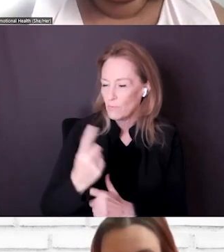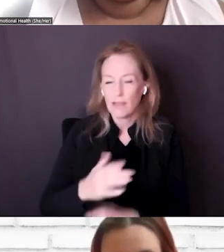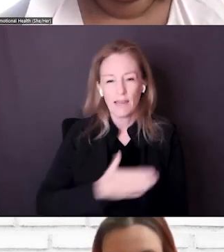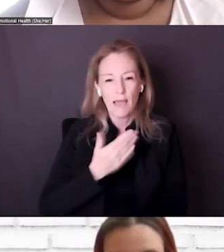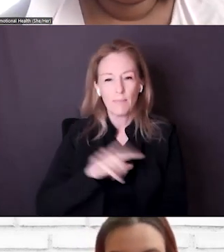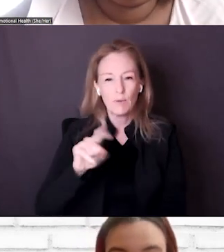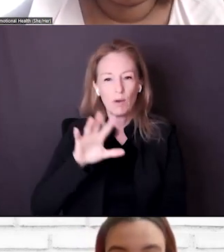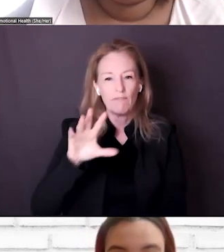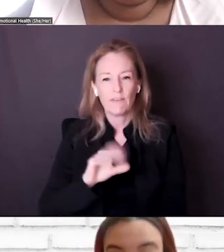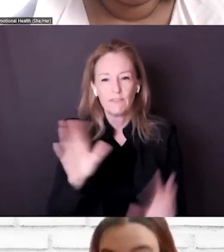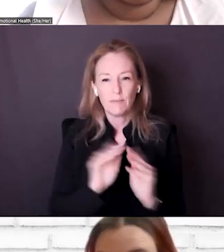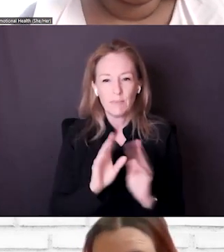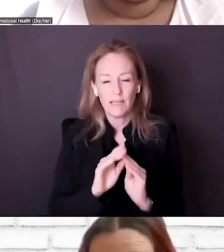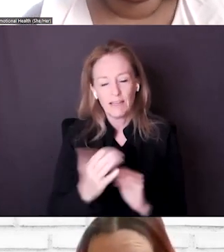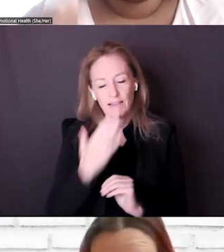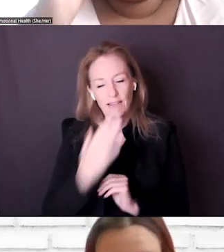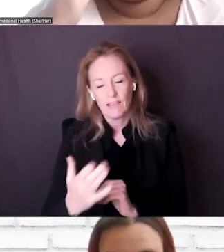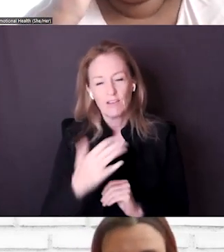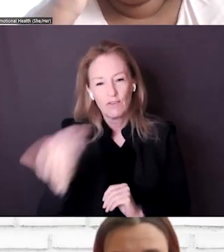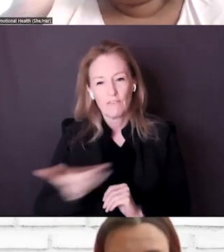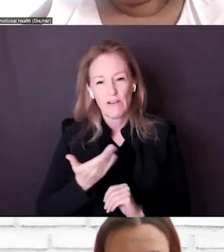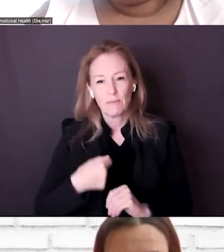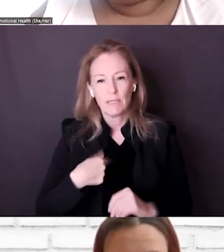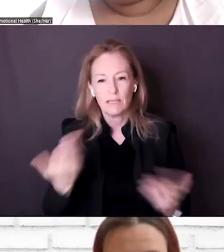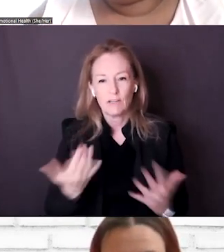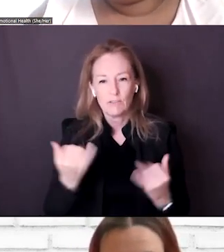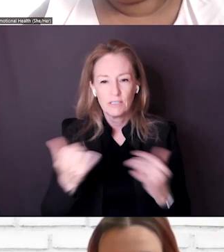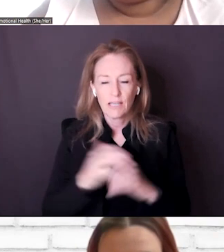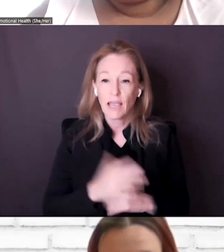ON THE SHOW. I WANTED TO SPEAK ABOUT THE SUPER IMPORTANT UPDATE